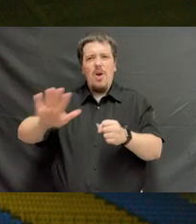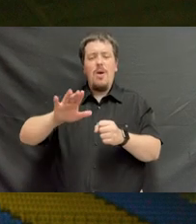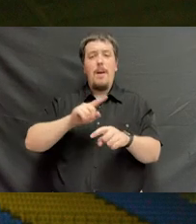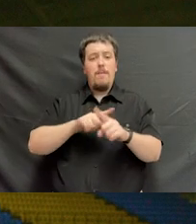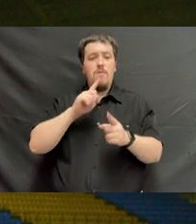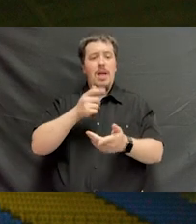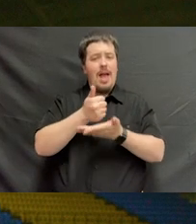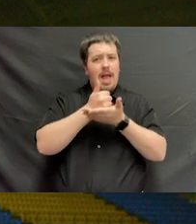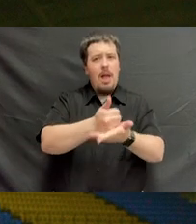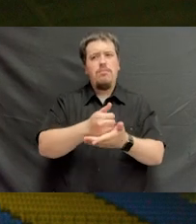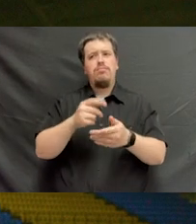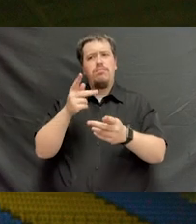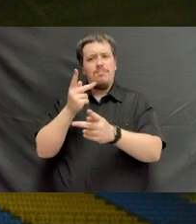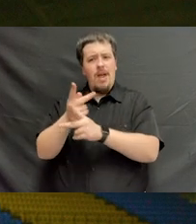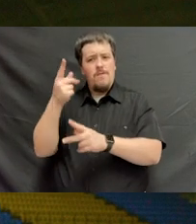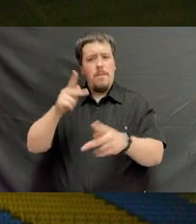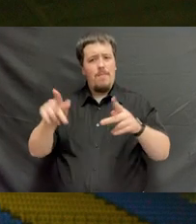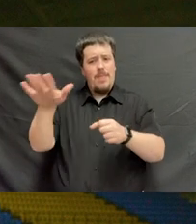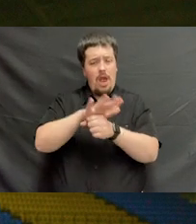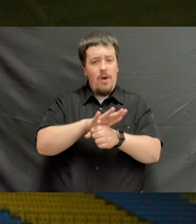and you've helped fight the spread of COVID-19.